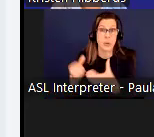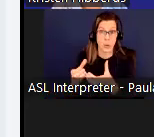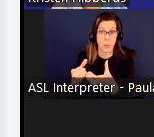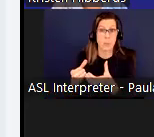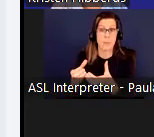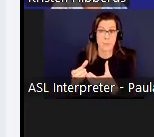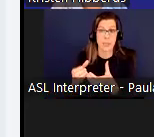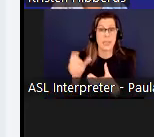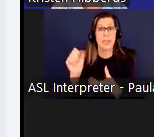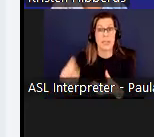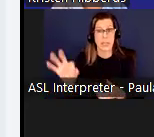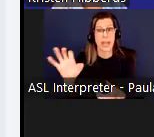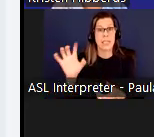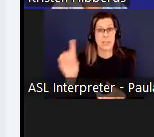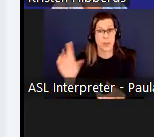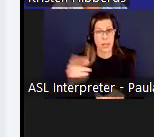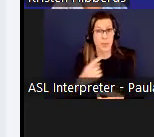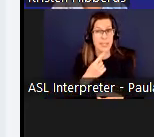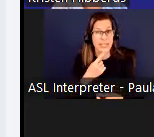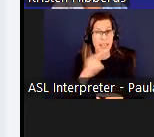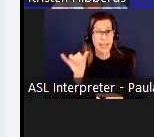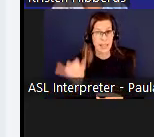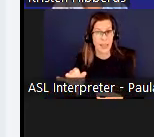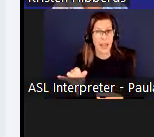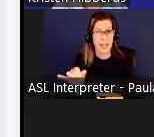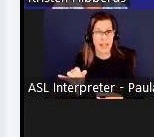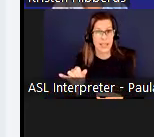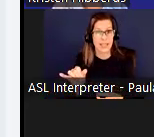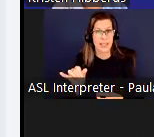Yes, Fred, I would say that that is basically a